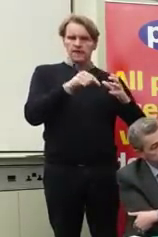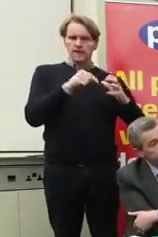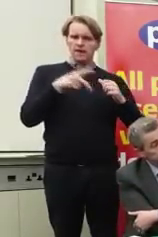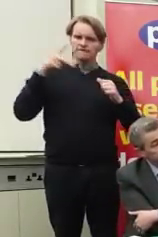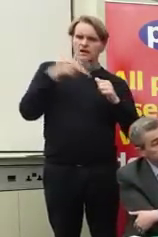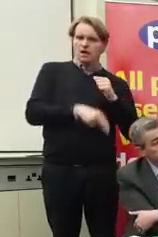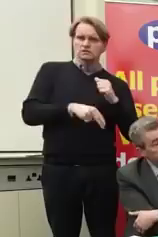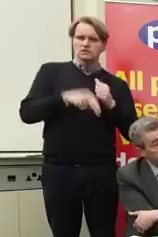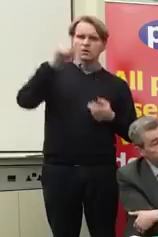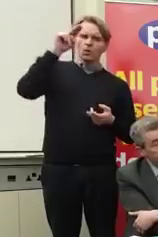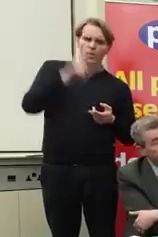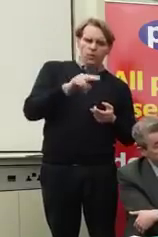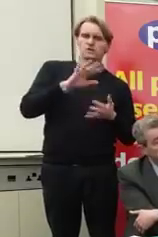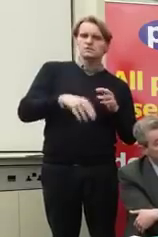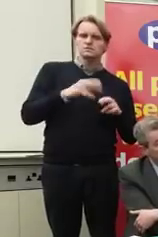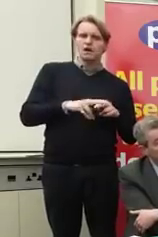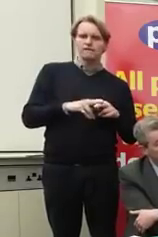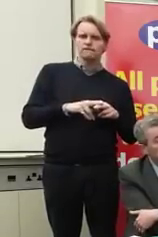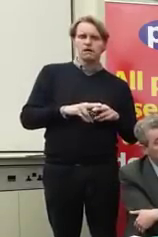half dramatically tens of thousands jobs